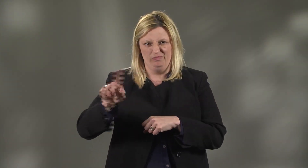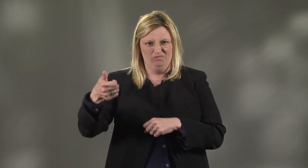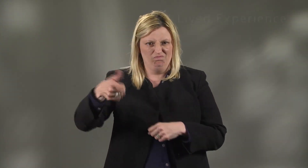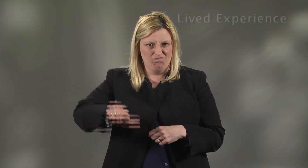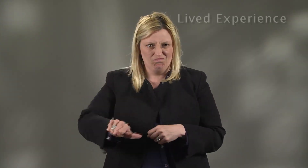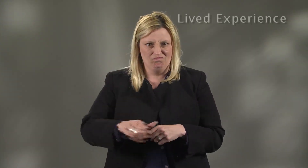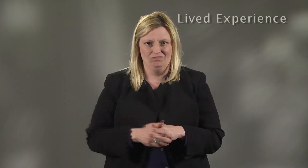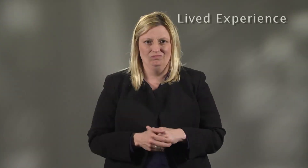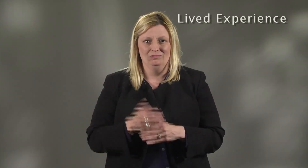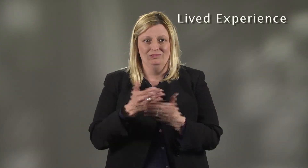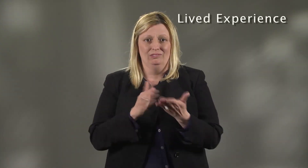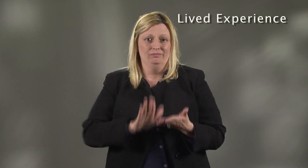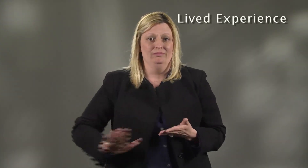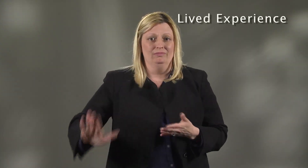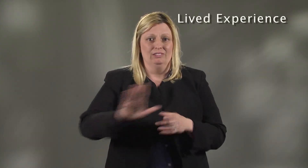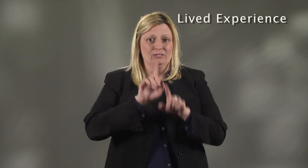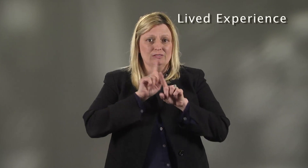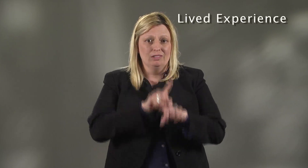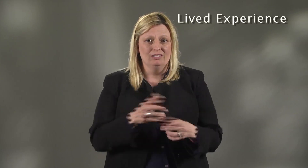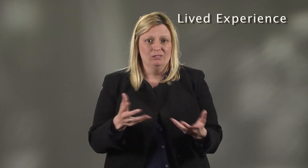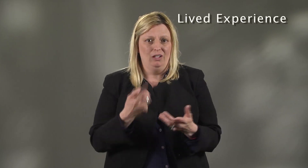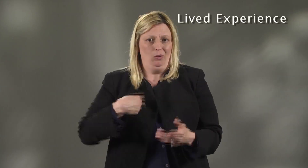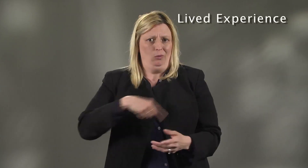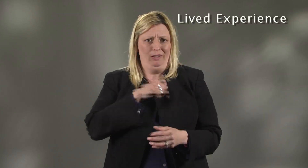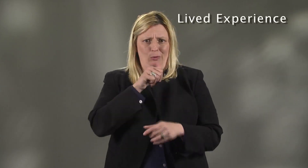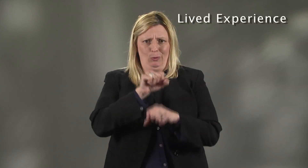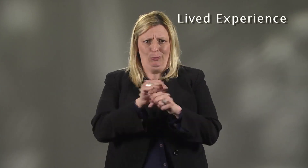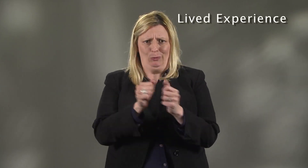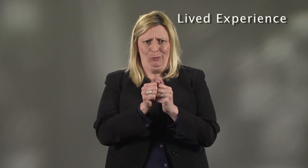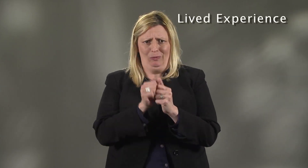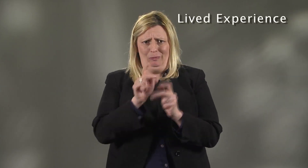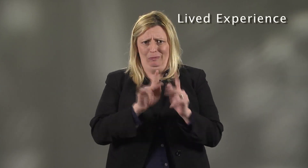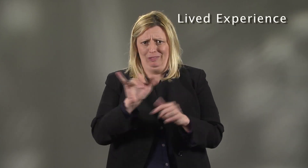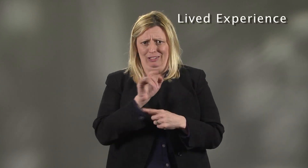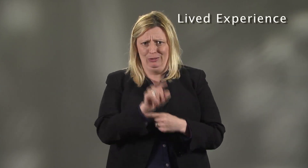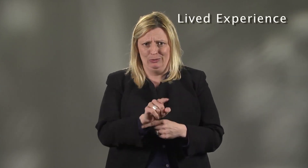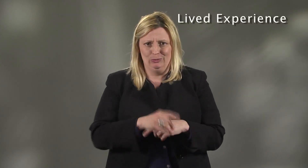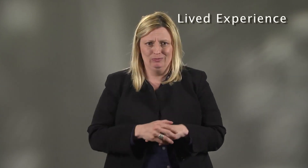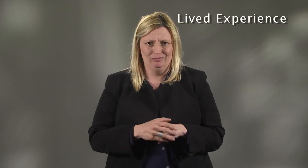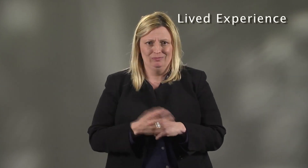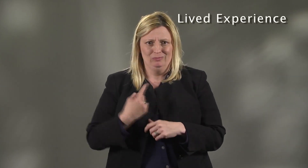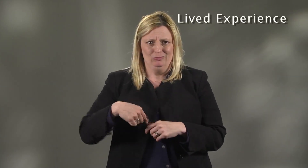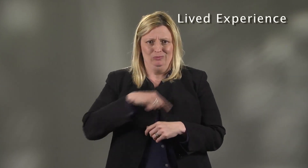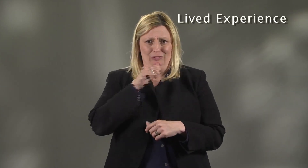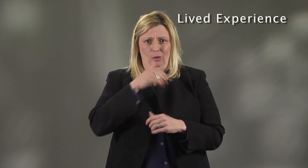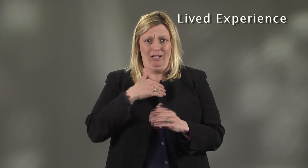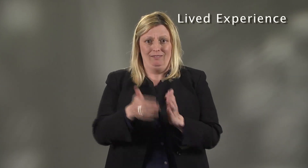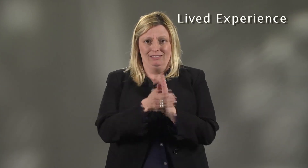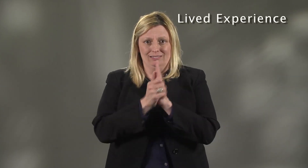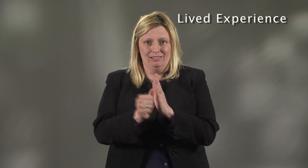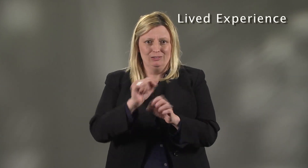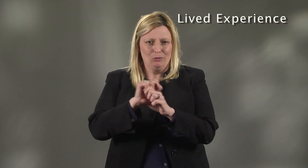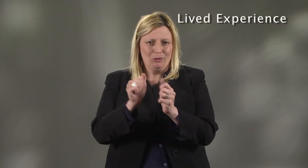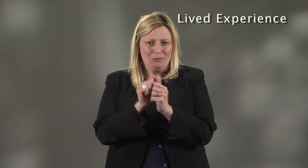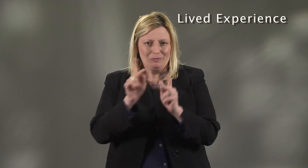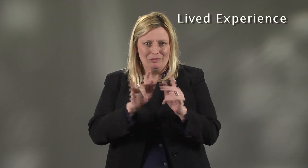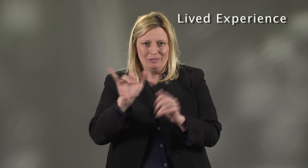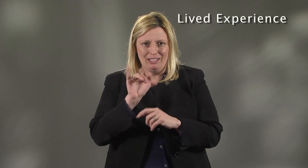There were numerous jobs that I applied for and was turned down. Some of the responses were, "We don't work with "people like you" or, "we don't have the skills